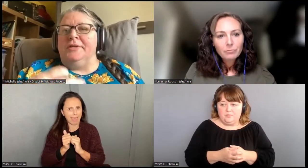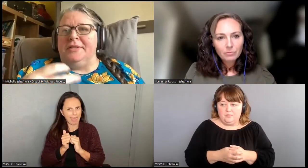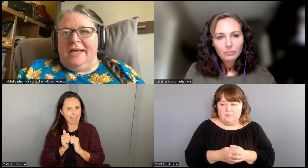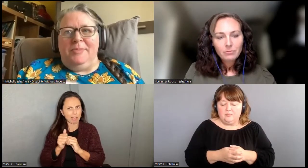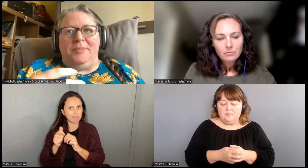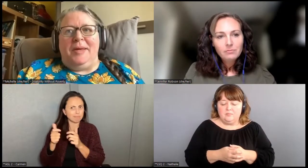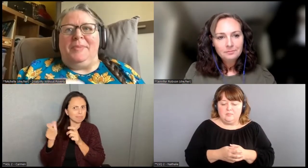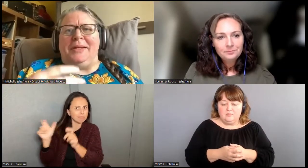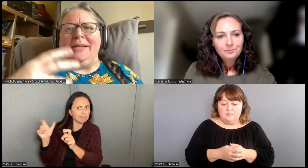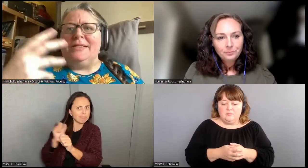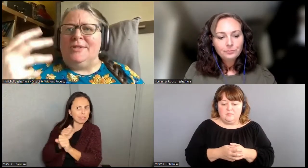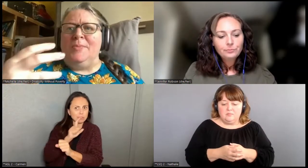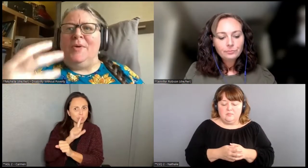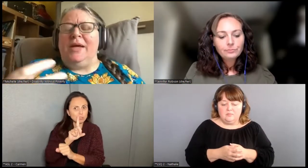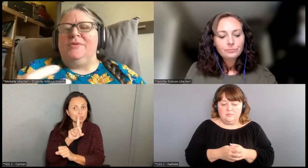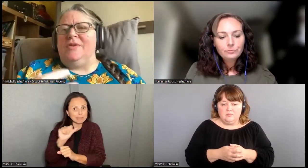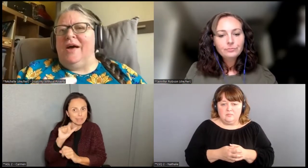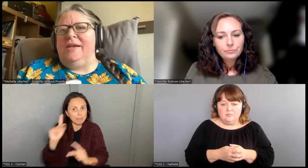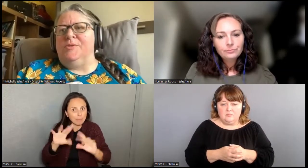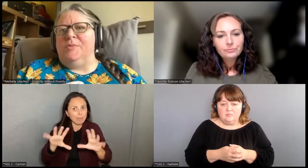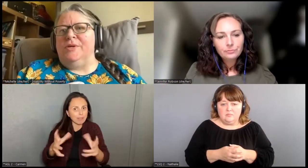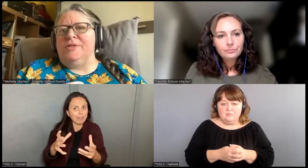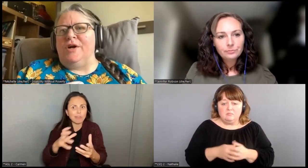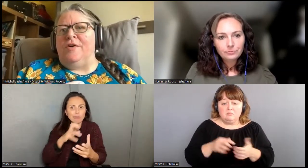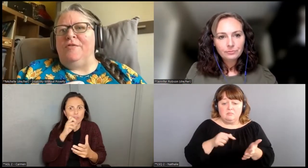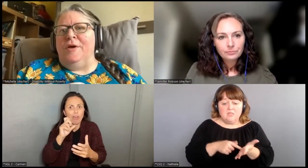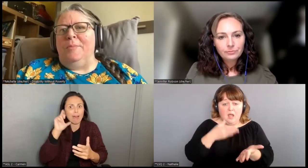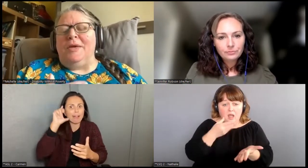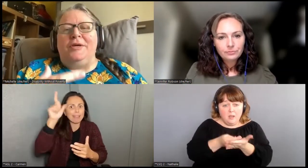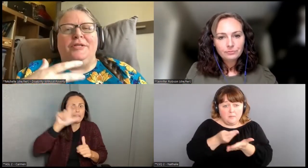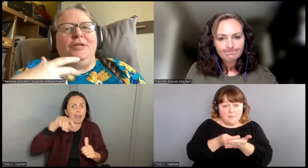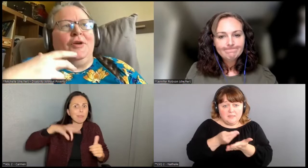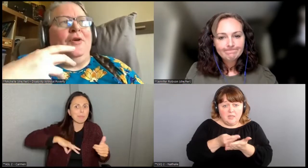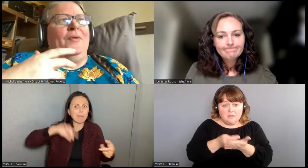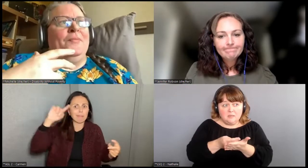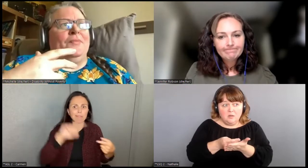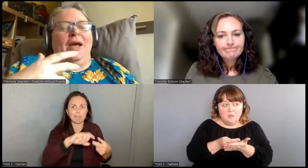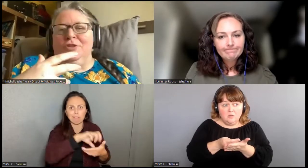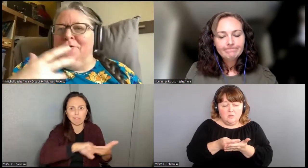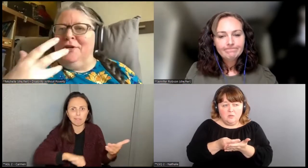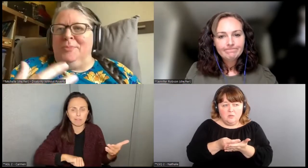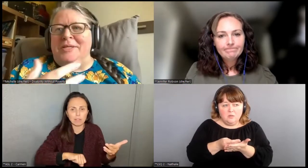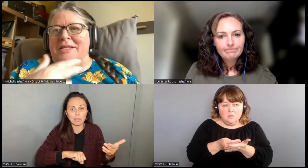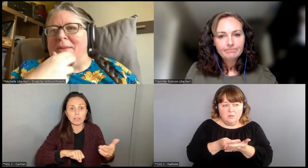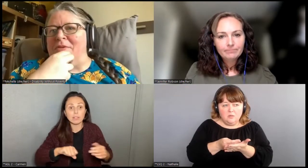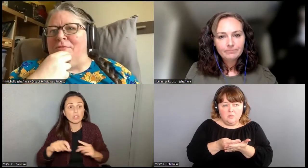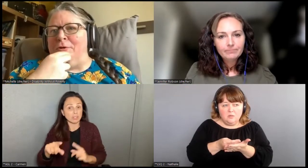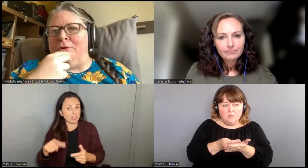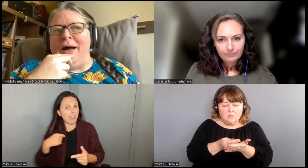THAT DISABLED PEOPLE IN SOME WAY DO NOT END UP WORSE OFF. AS YOU HEARD ME SAY BEFORE,